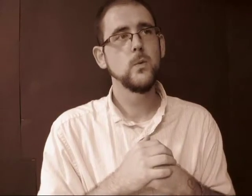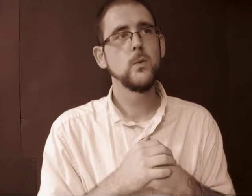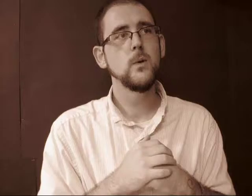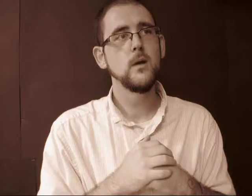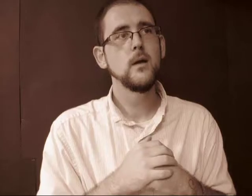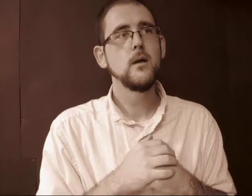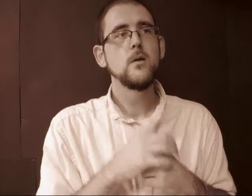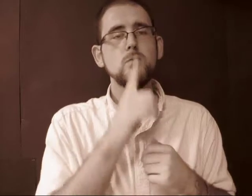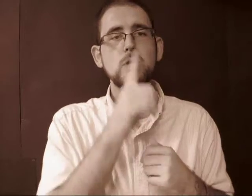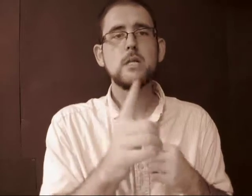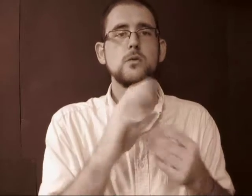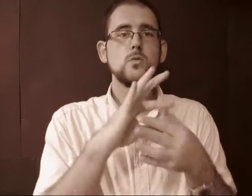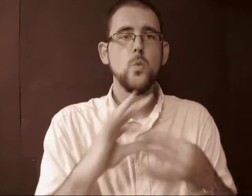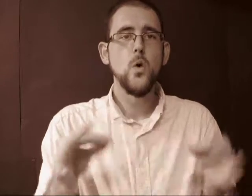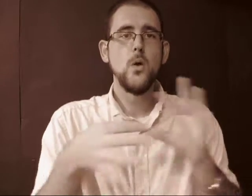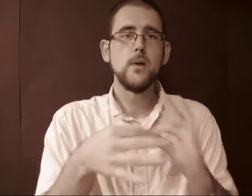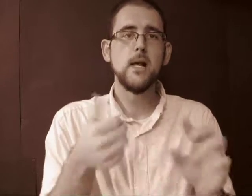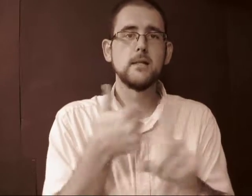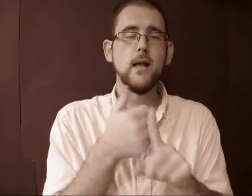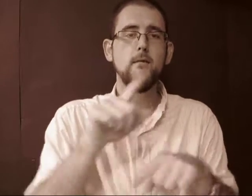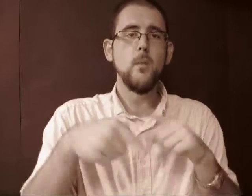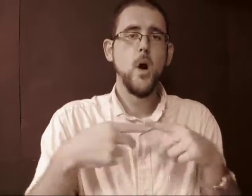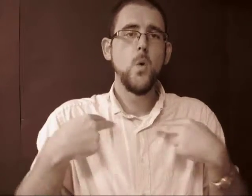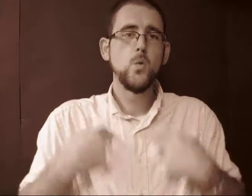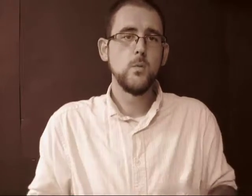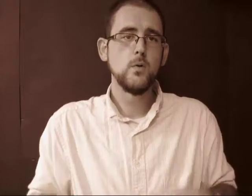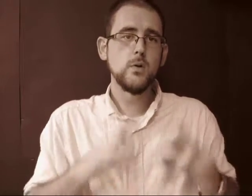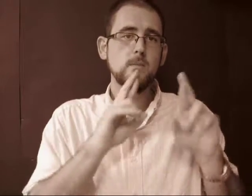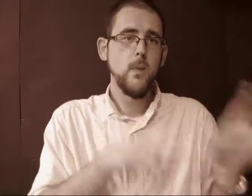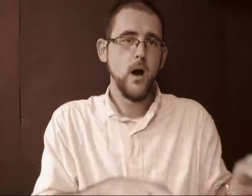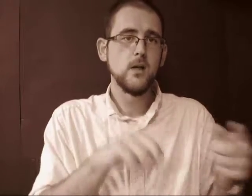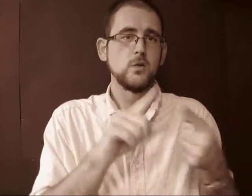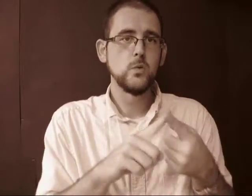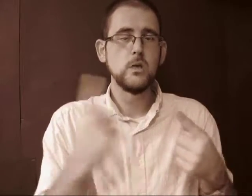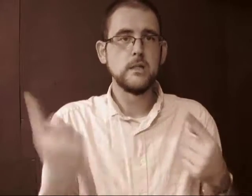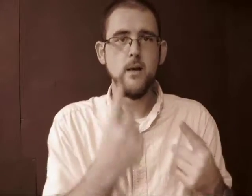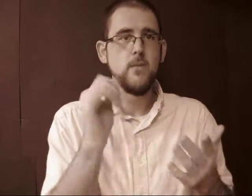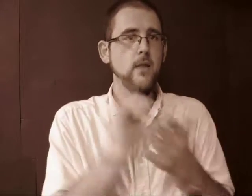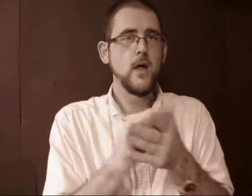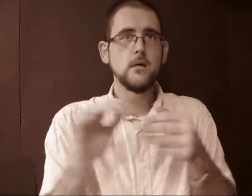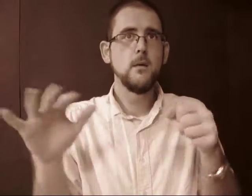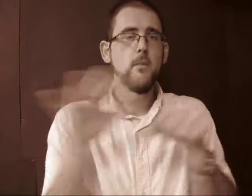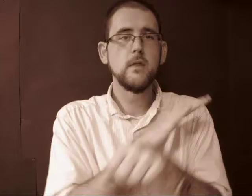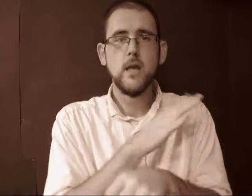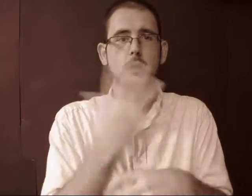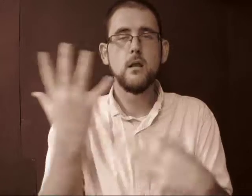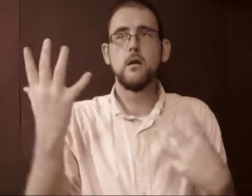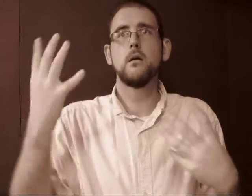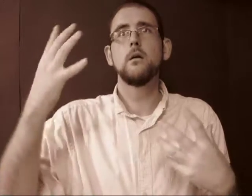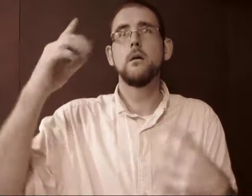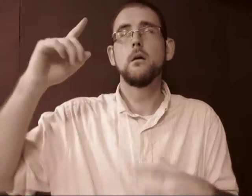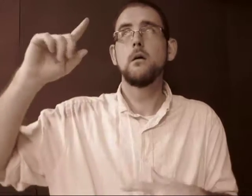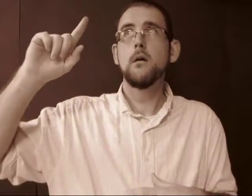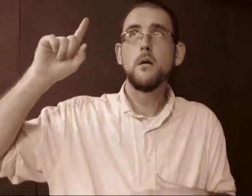The story itself is really about the human response to something that's so far beyond